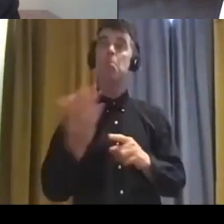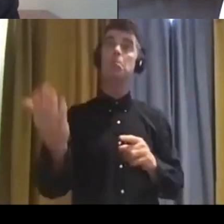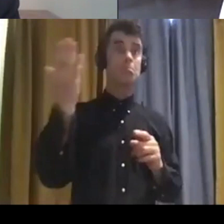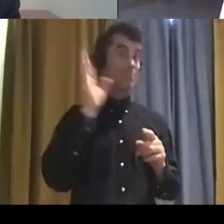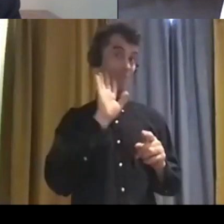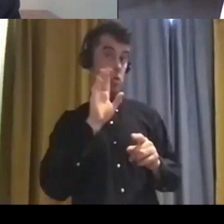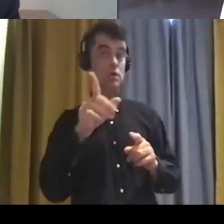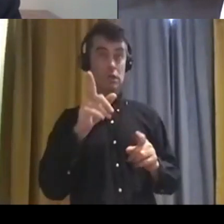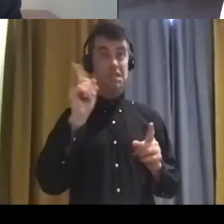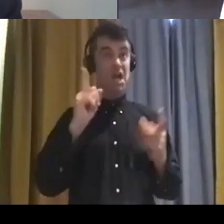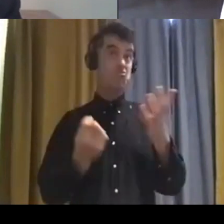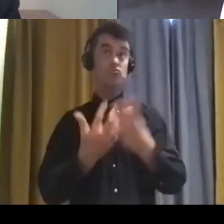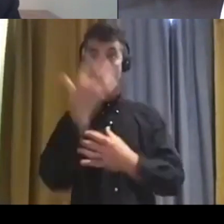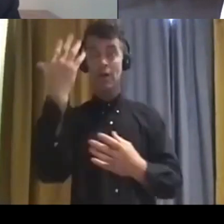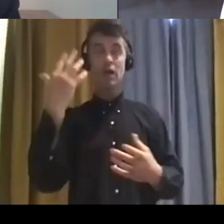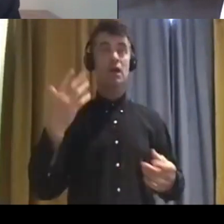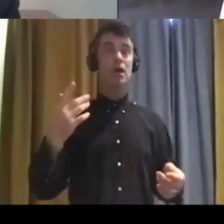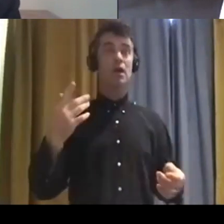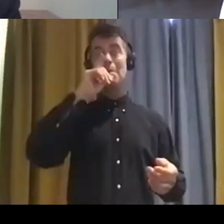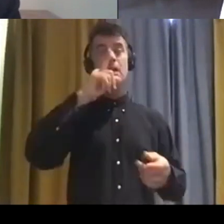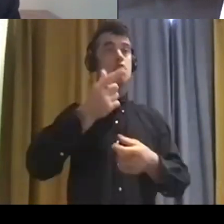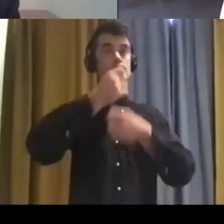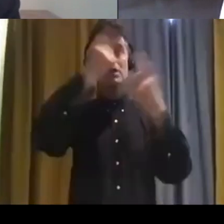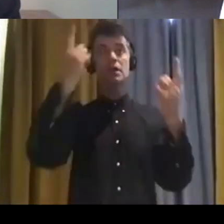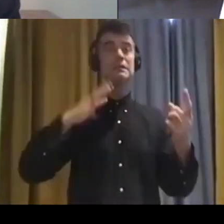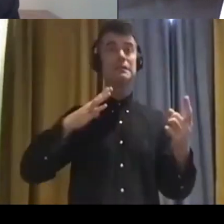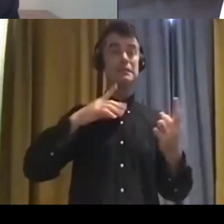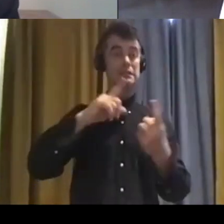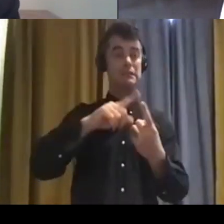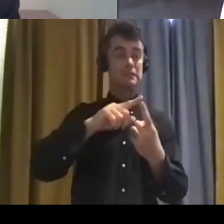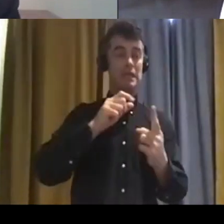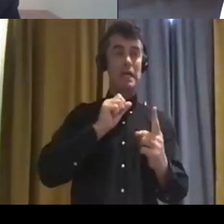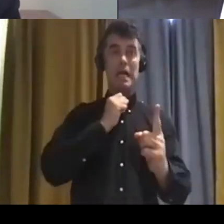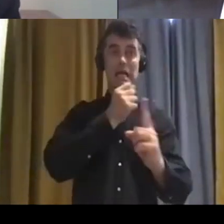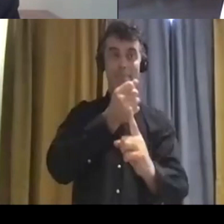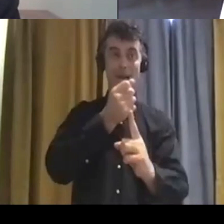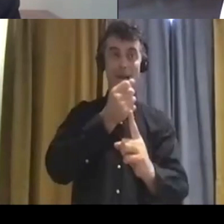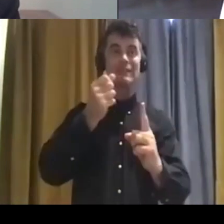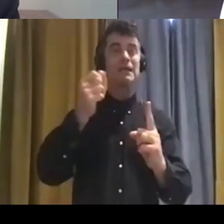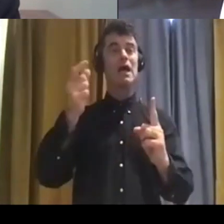that you don't have to necessarily trade off impact and returns and I should say that impact